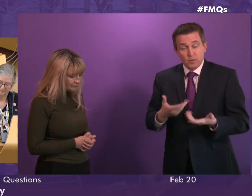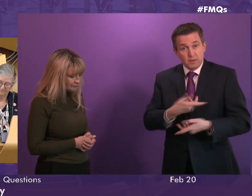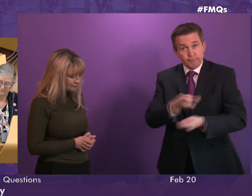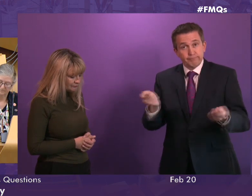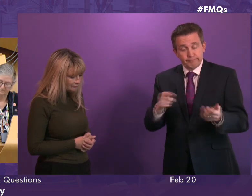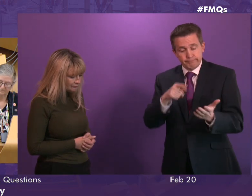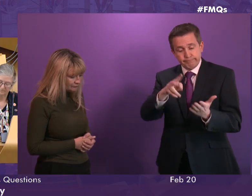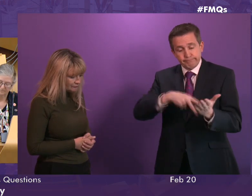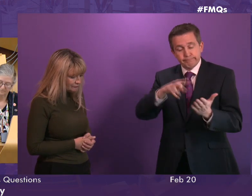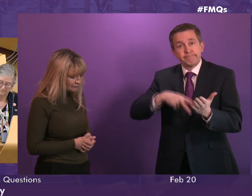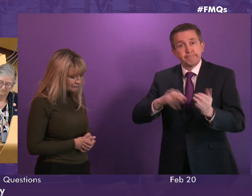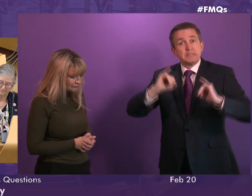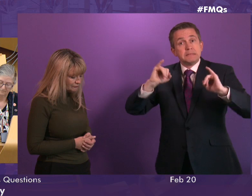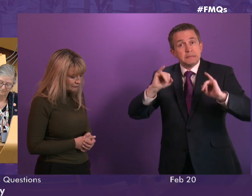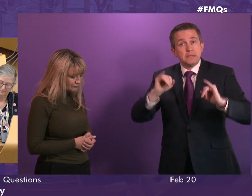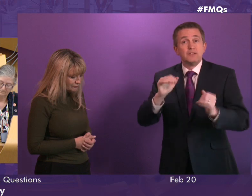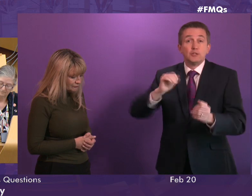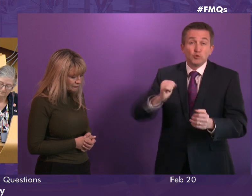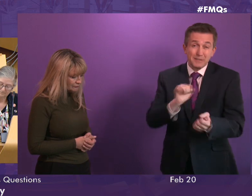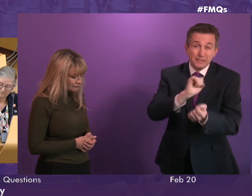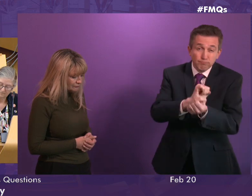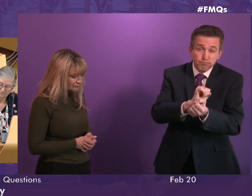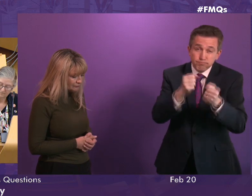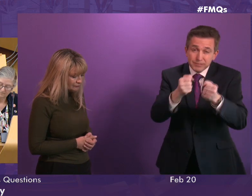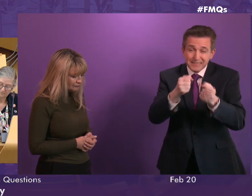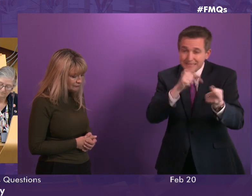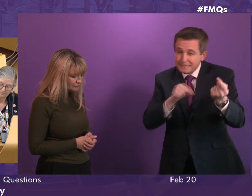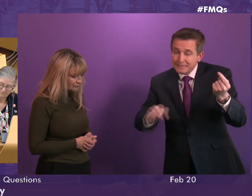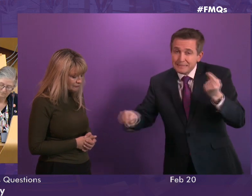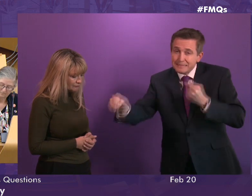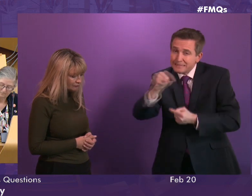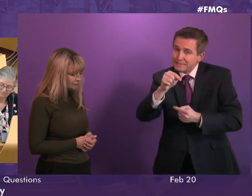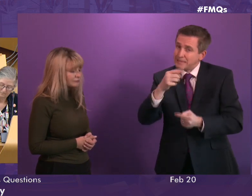highlights the crisis in Scotland’s prisons and the urgent action that is needed to address